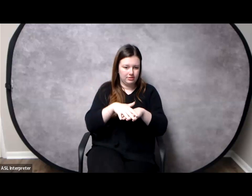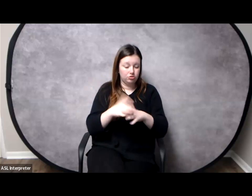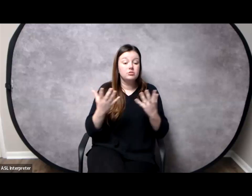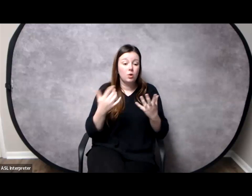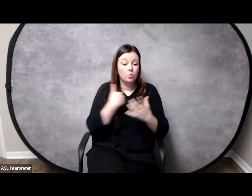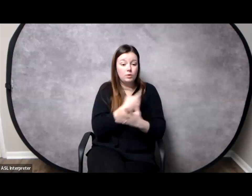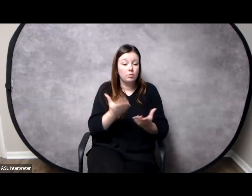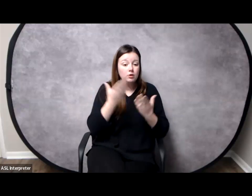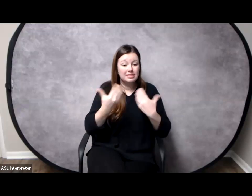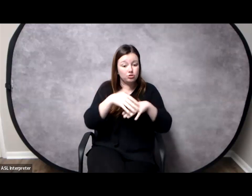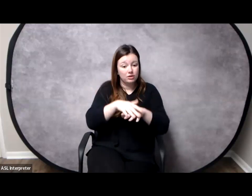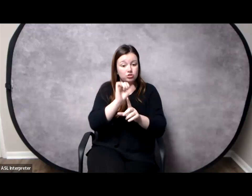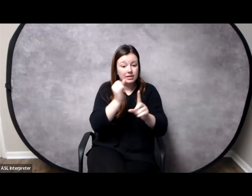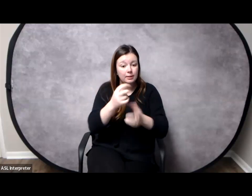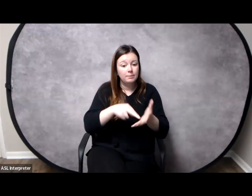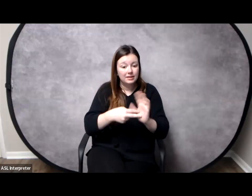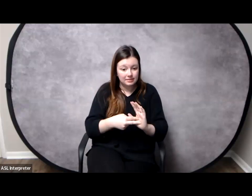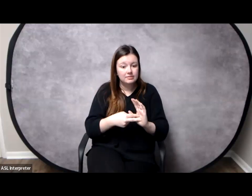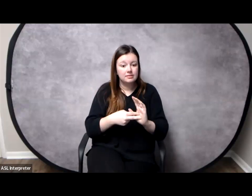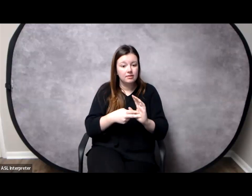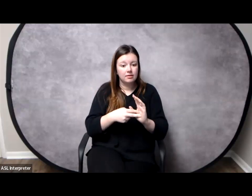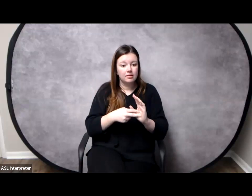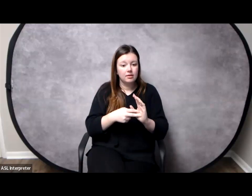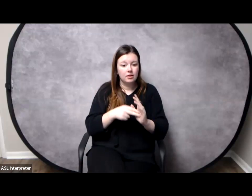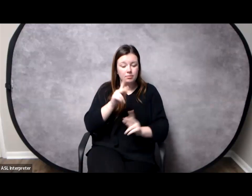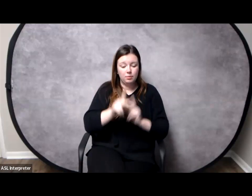individuals with an opportunity to interact with non-disabled persons with the fullest